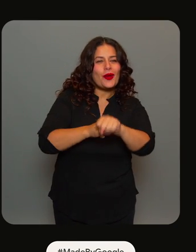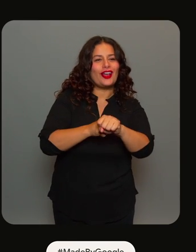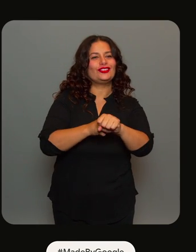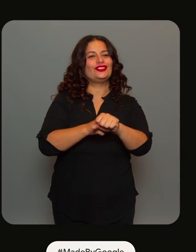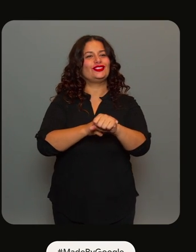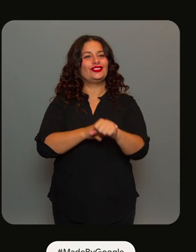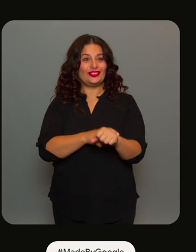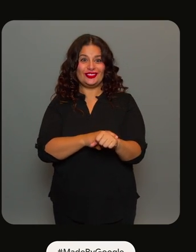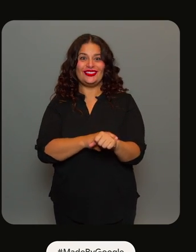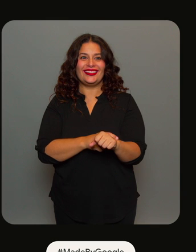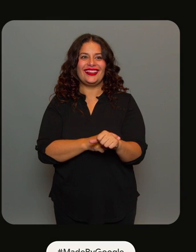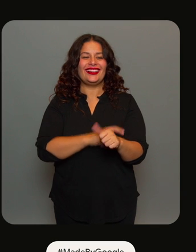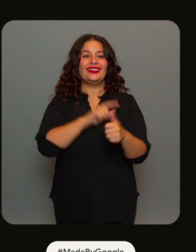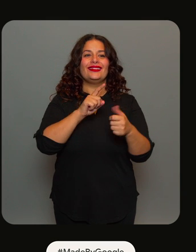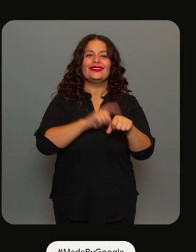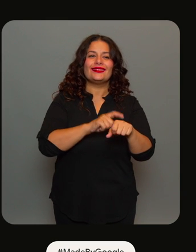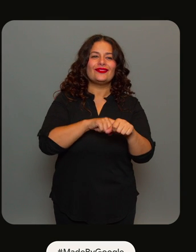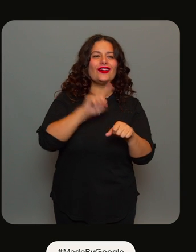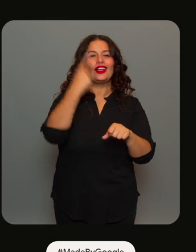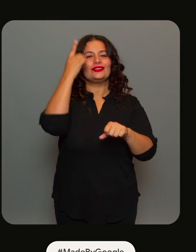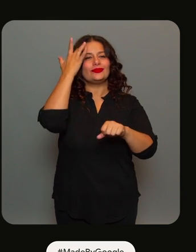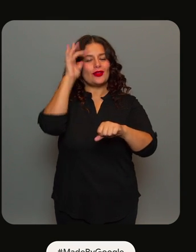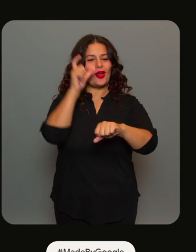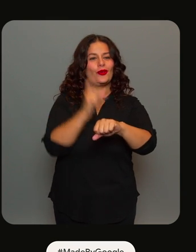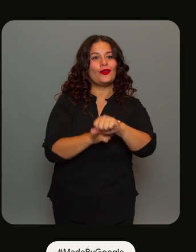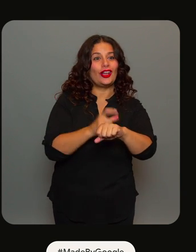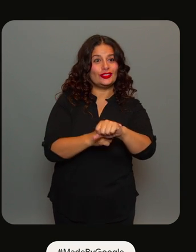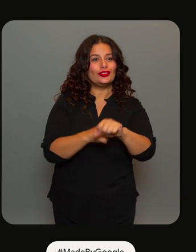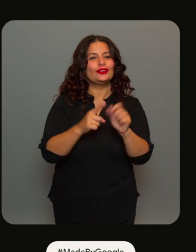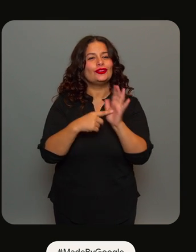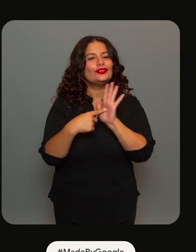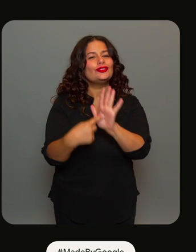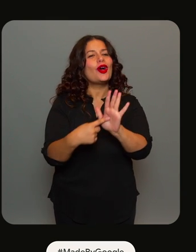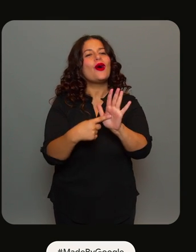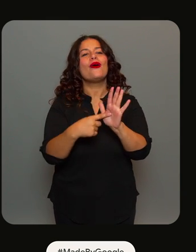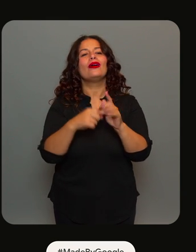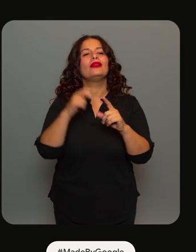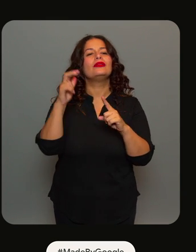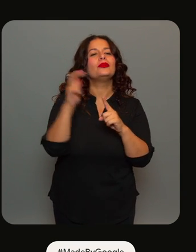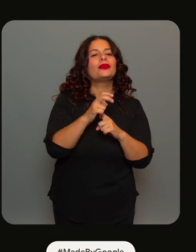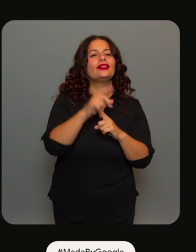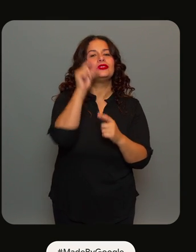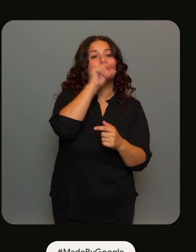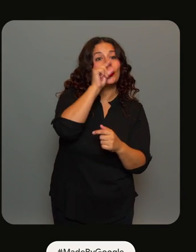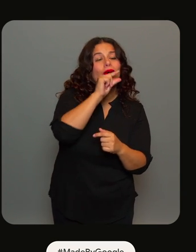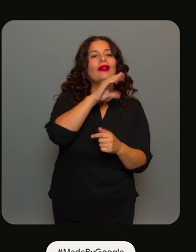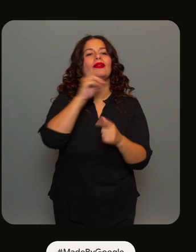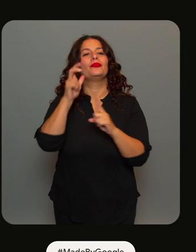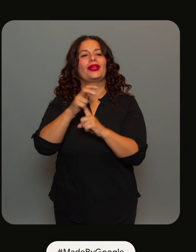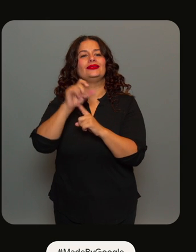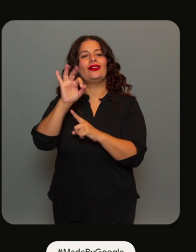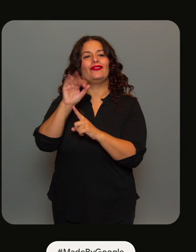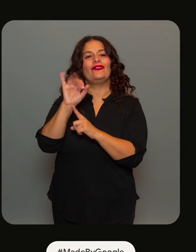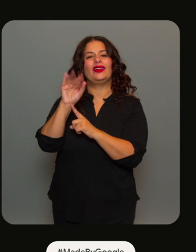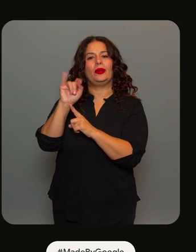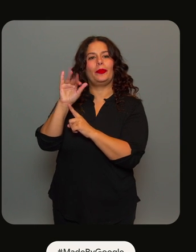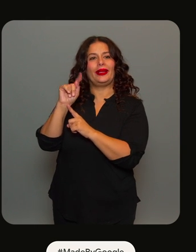It's the first smartwatch to deliver the best of Google and Fitbit, and it's the perfect companion to your Pixel devices.